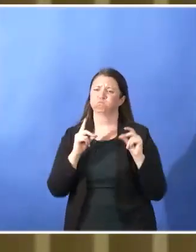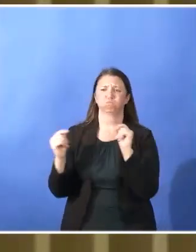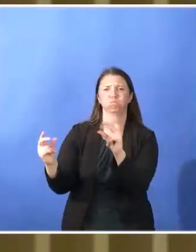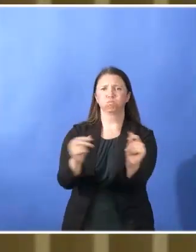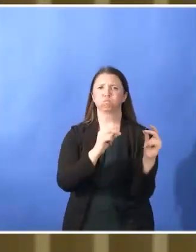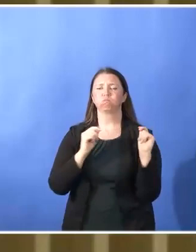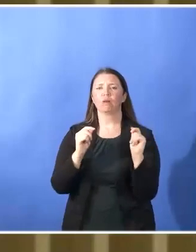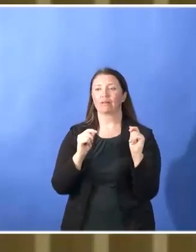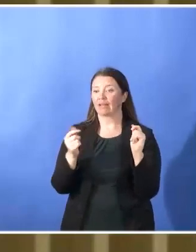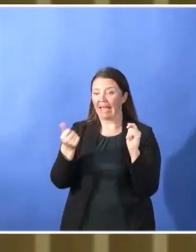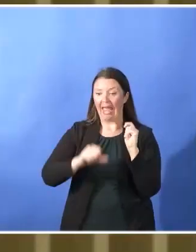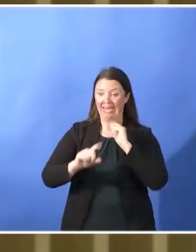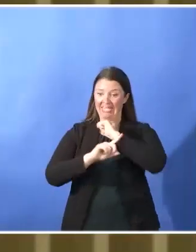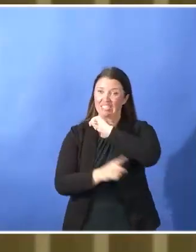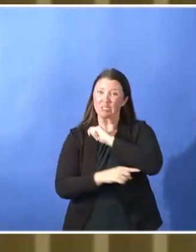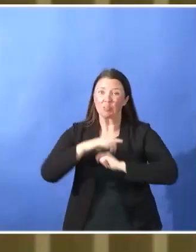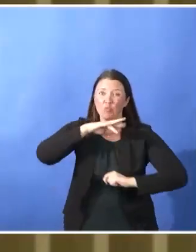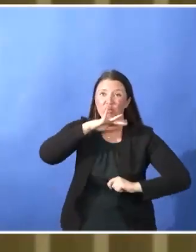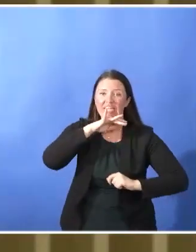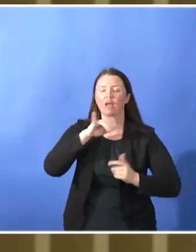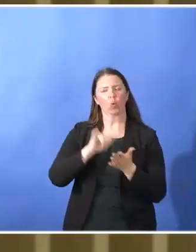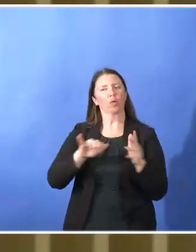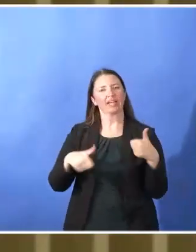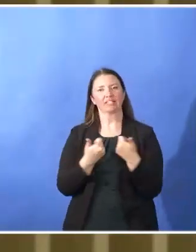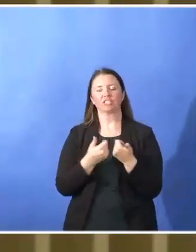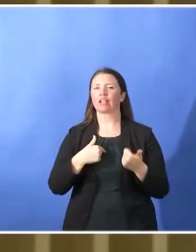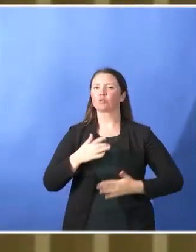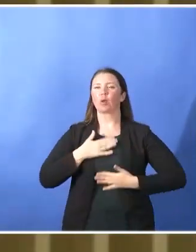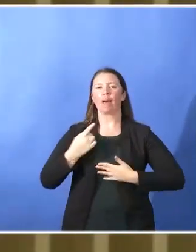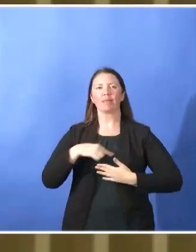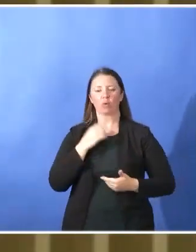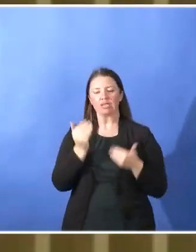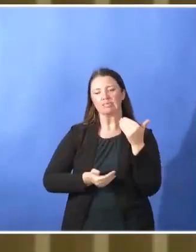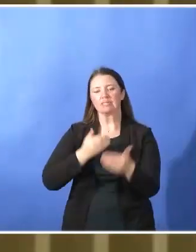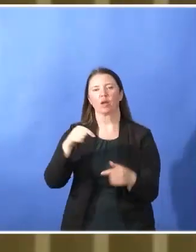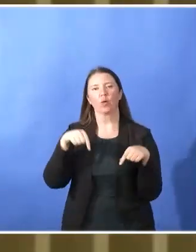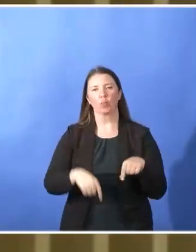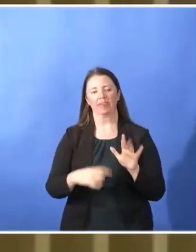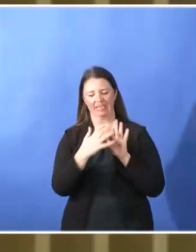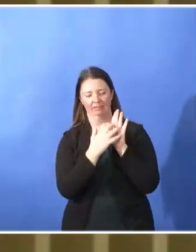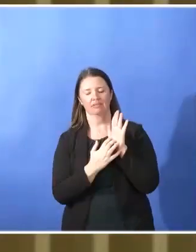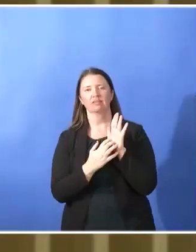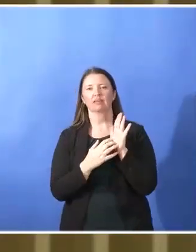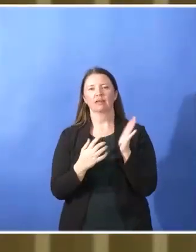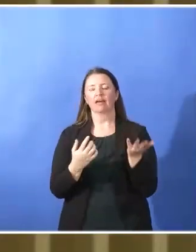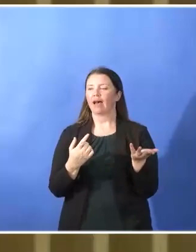I AM GLAD WE ARE MOVING FORWARD TO TAKE A LOOK AT IT. I HAVE LONG EXPRESSED SKEPTICISM OF THE FCC GOING